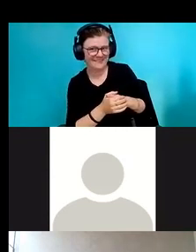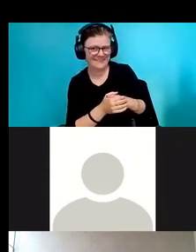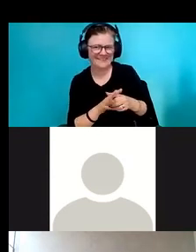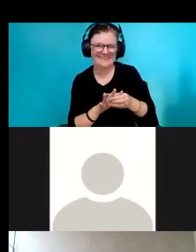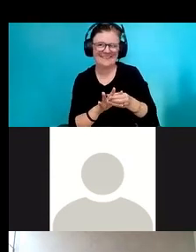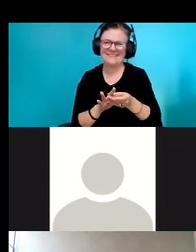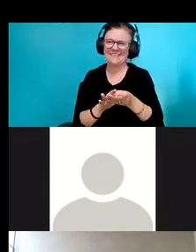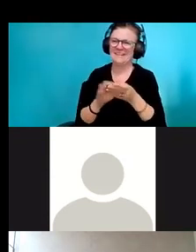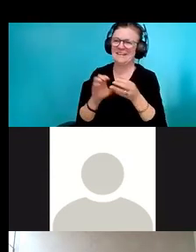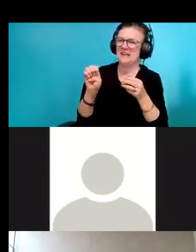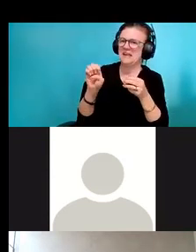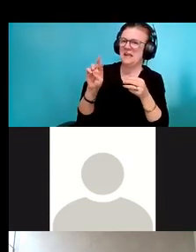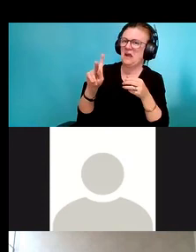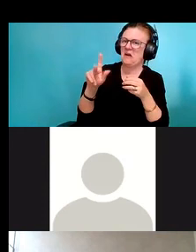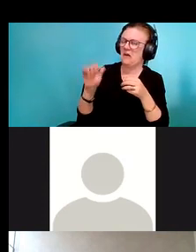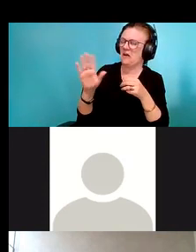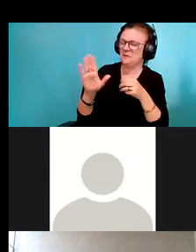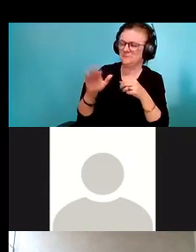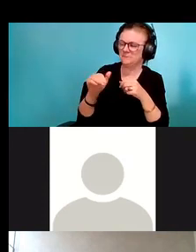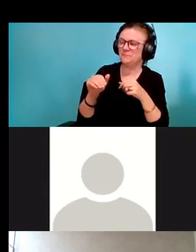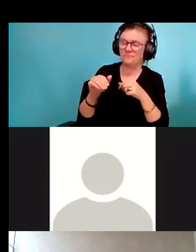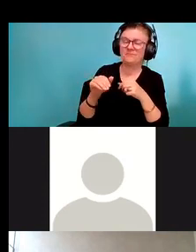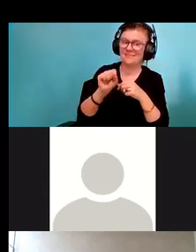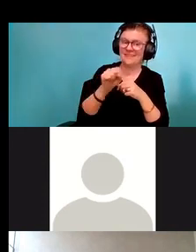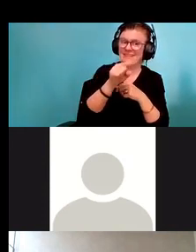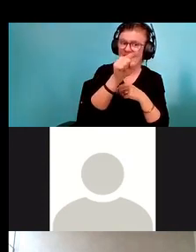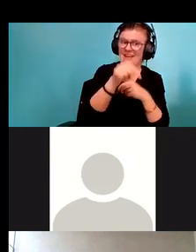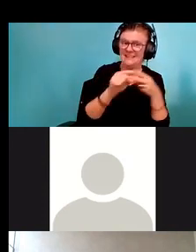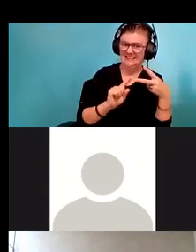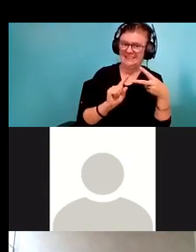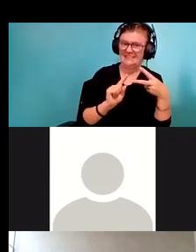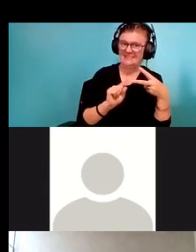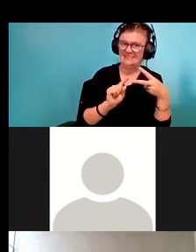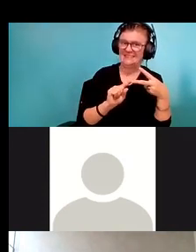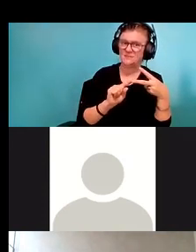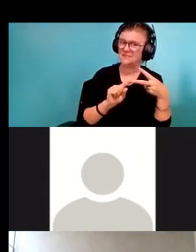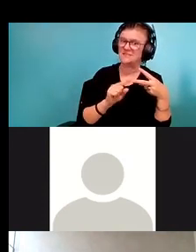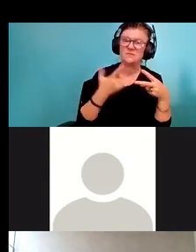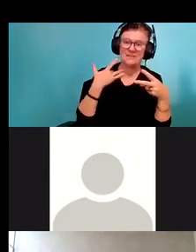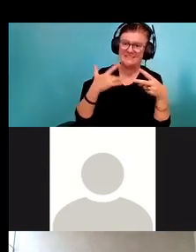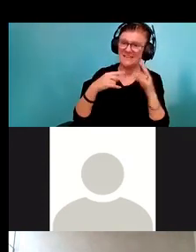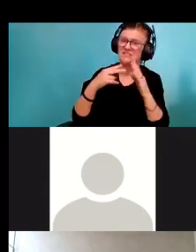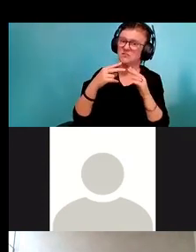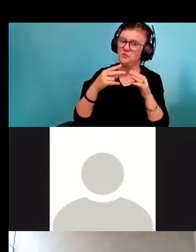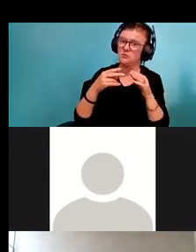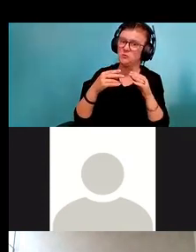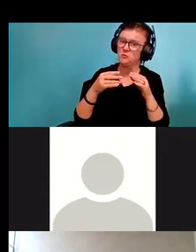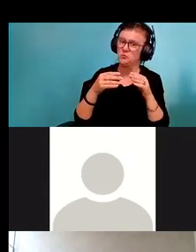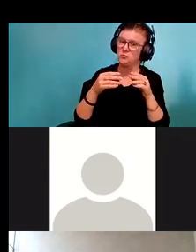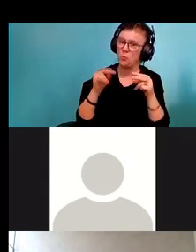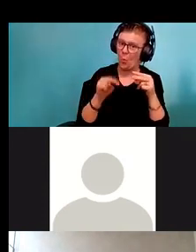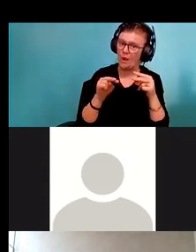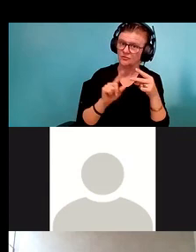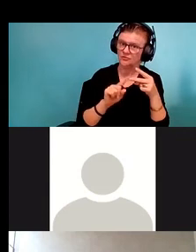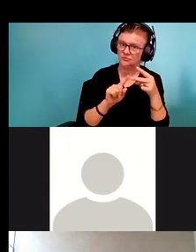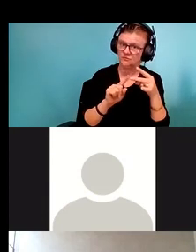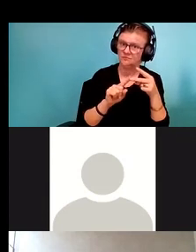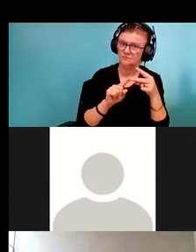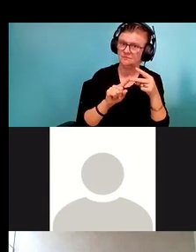No, yeah, just that funding allowed question is our go-to, so yeah, definitely use it.